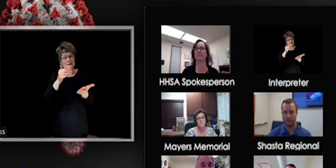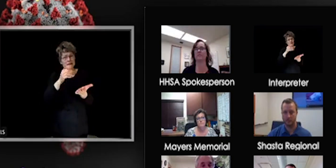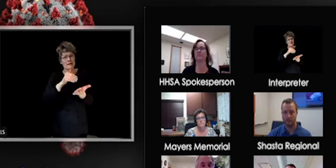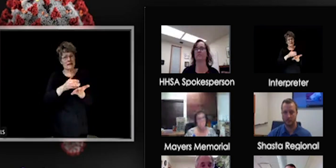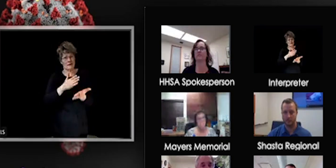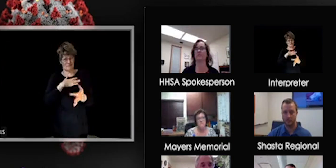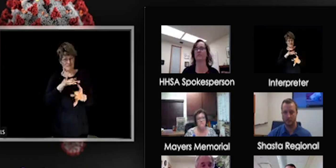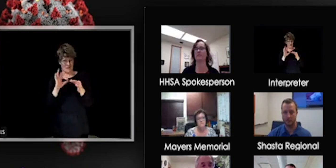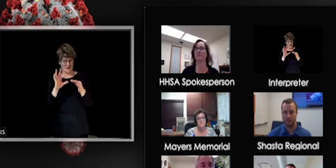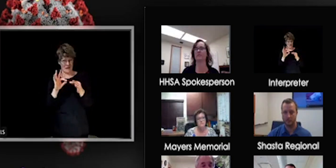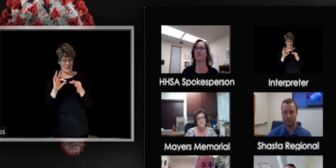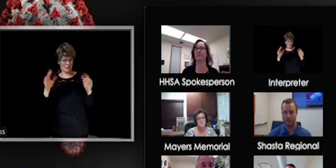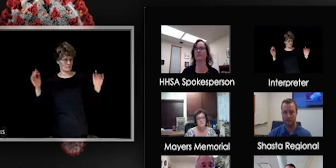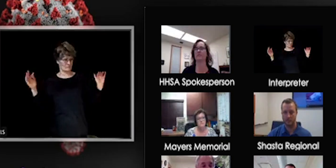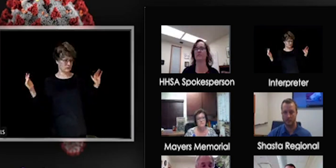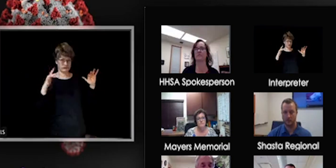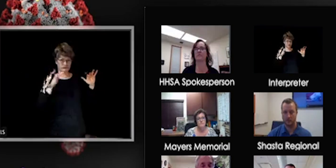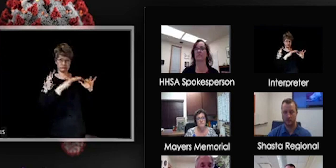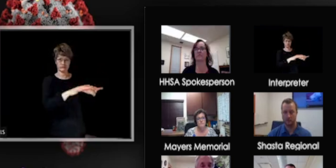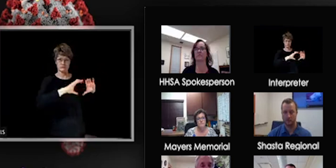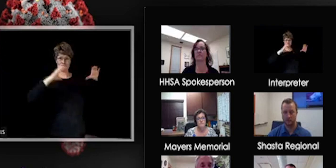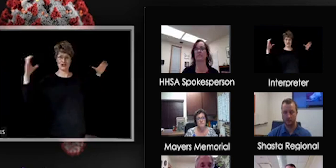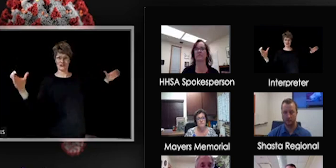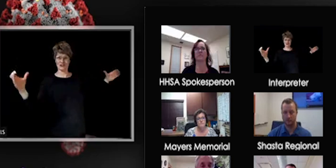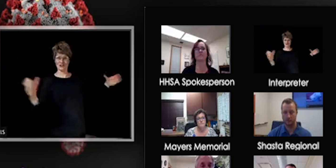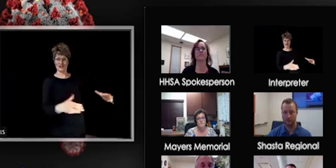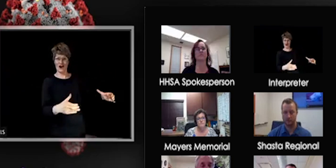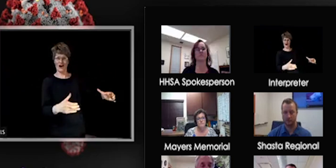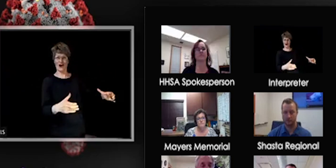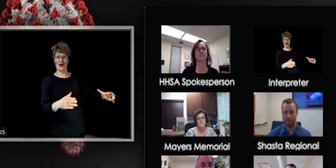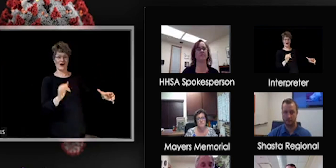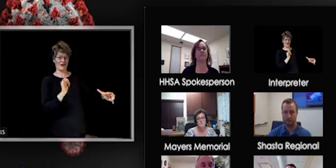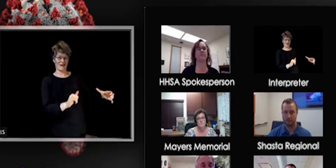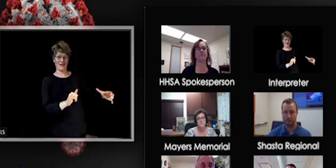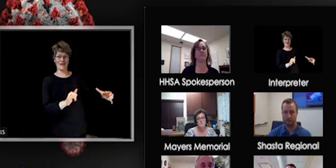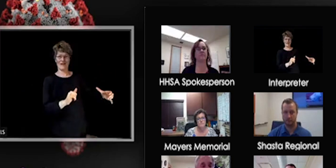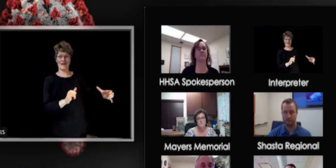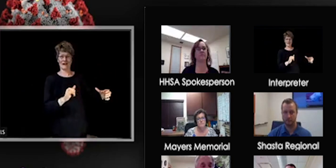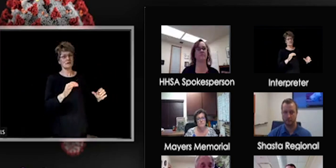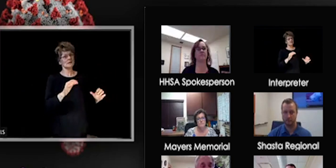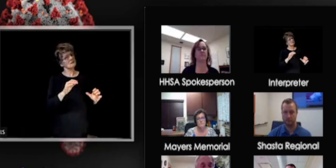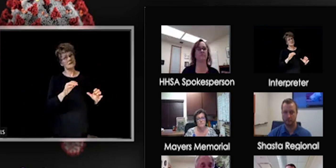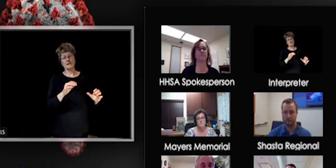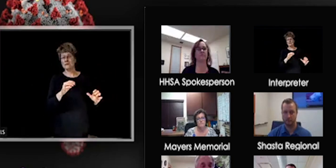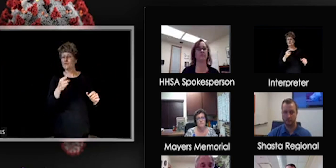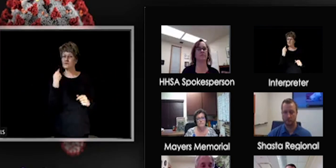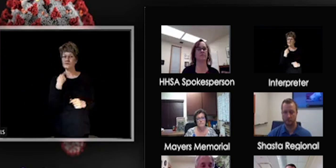risky. They’re risky to individuals and the whole community and they should not be